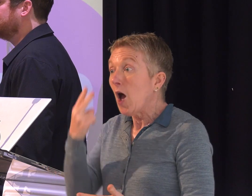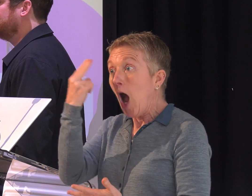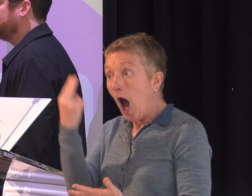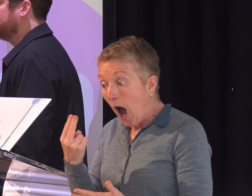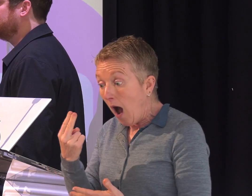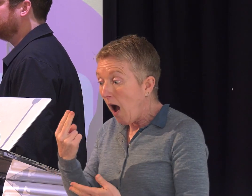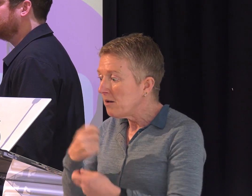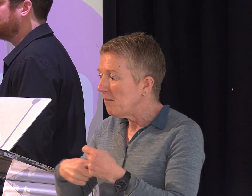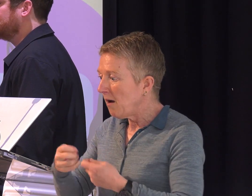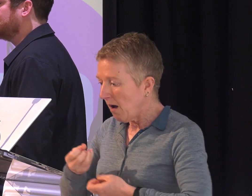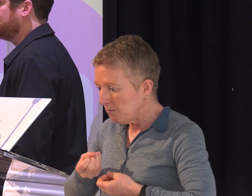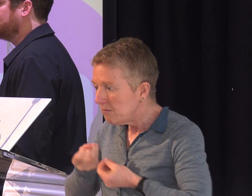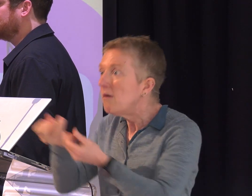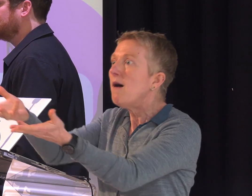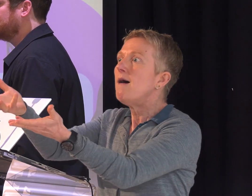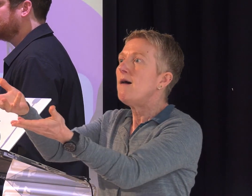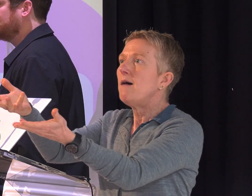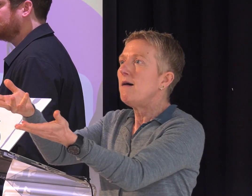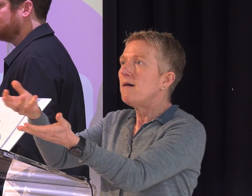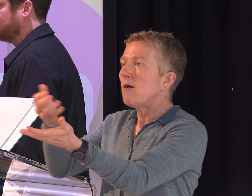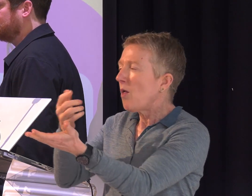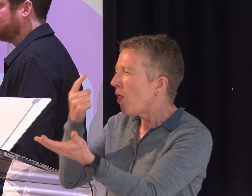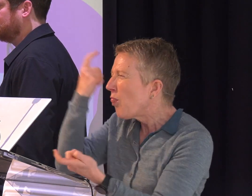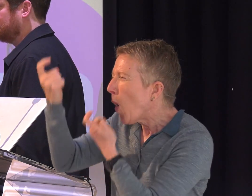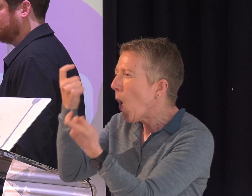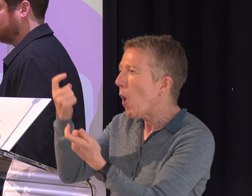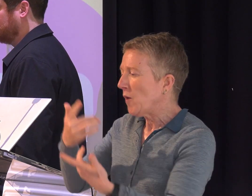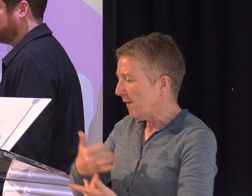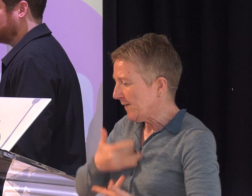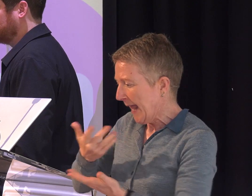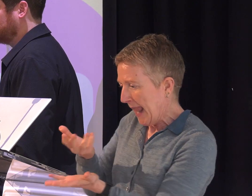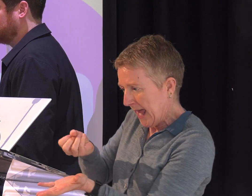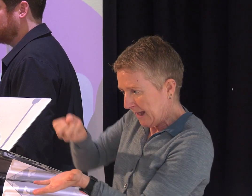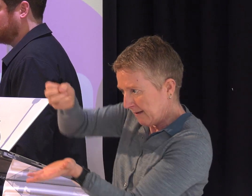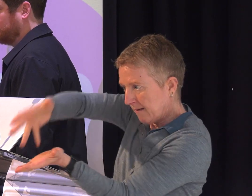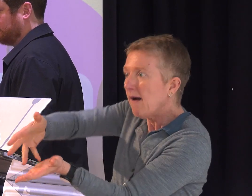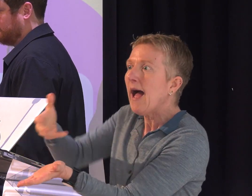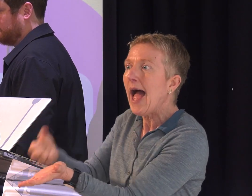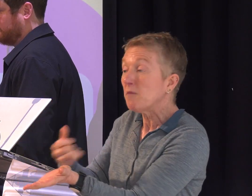easier as pupils can express their thoughts and feelings inside their artwork, even if they don't realise they're doing it.